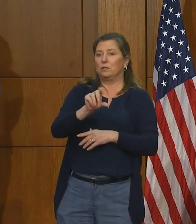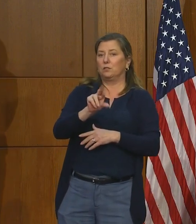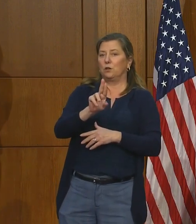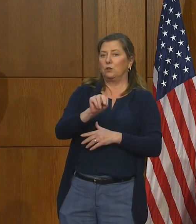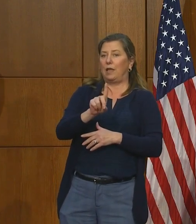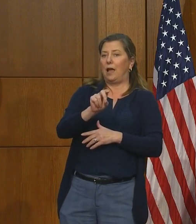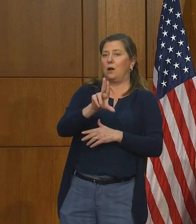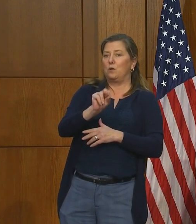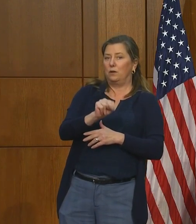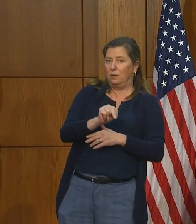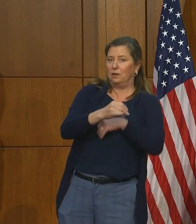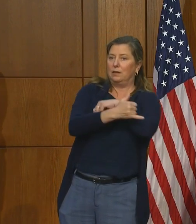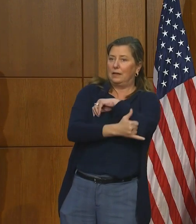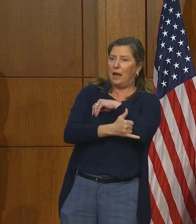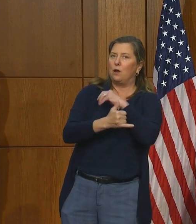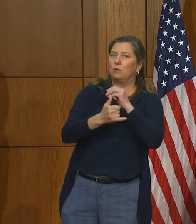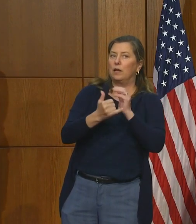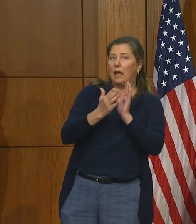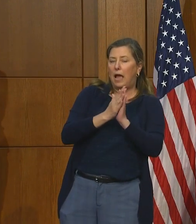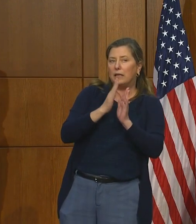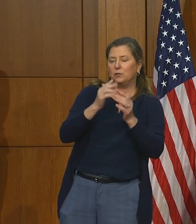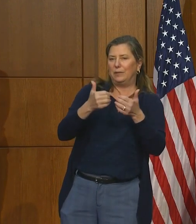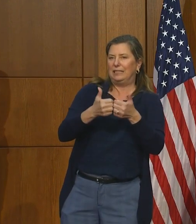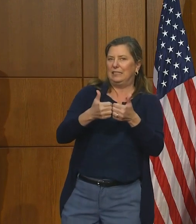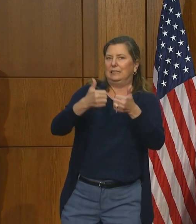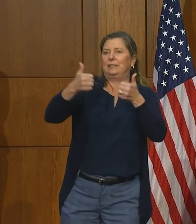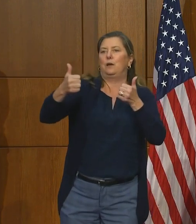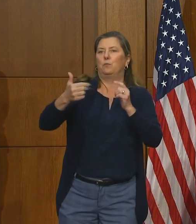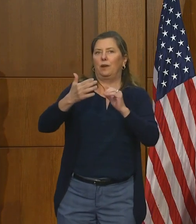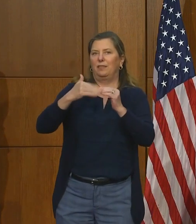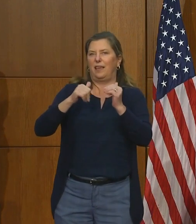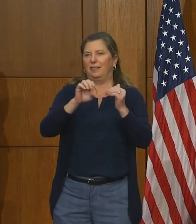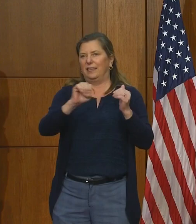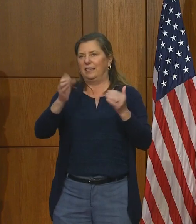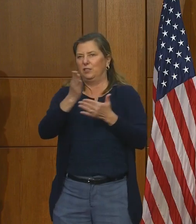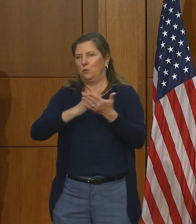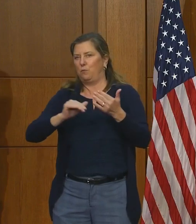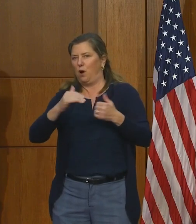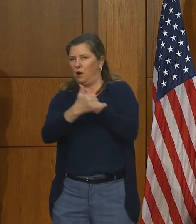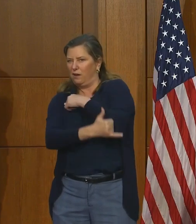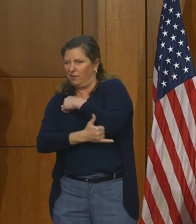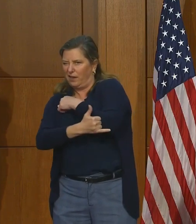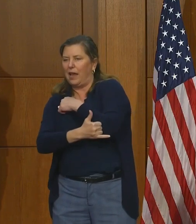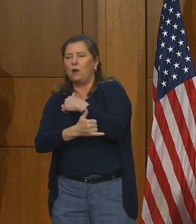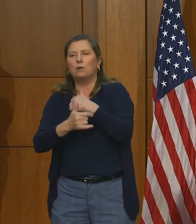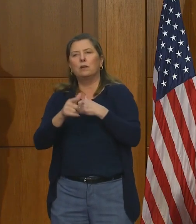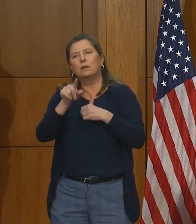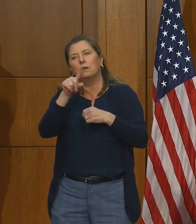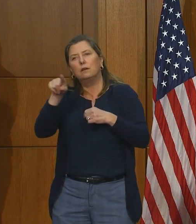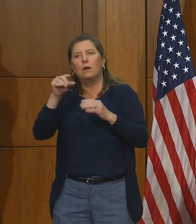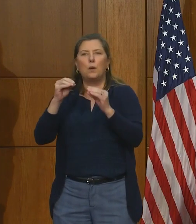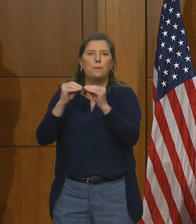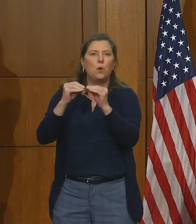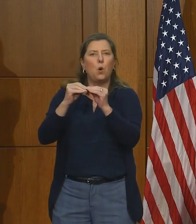SUPERB AND MOUNTAIN TOWN IT'S NOT YOUR OFFICE THIS WEEK AT TO